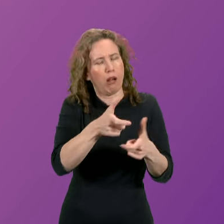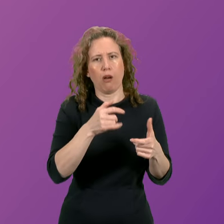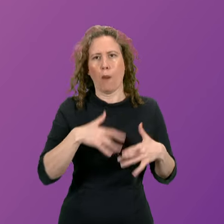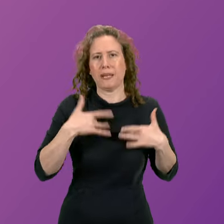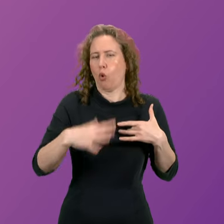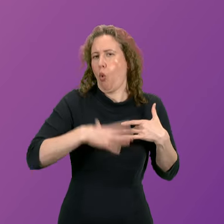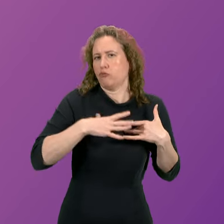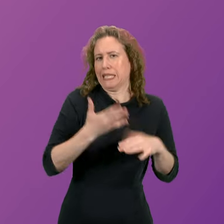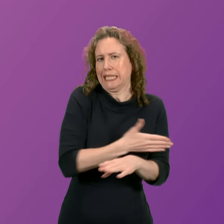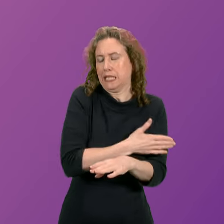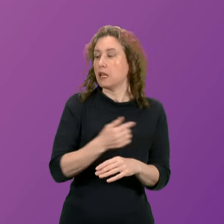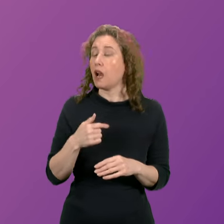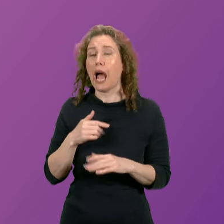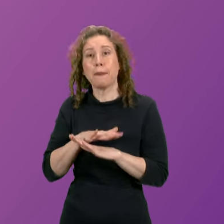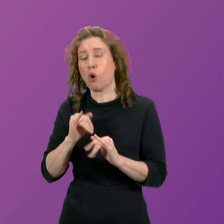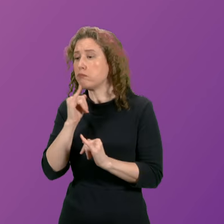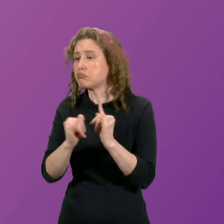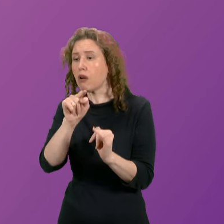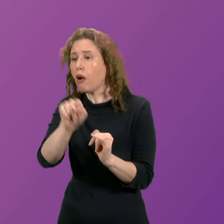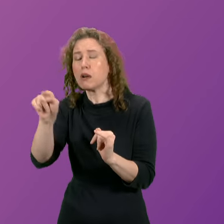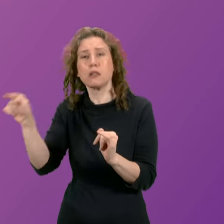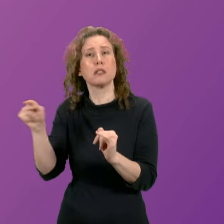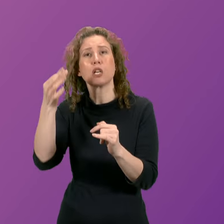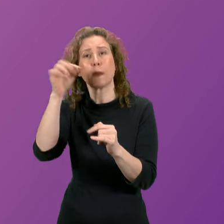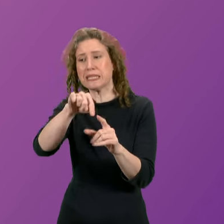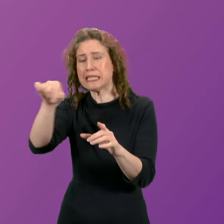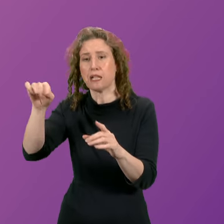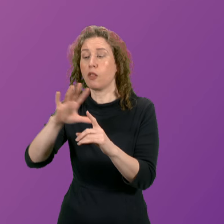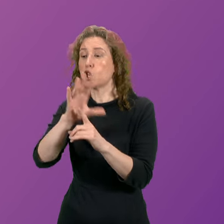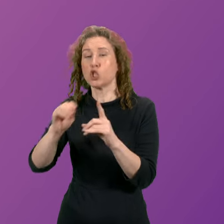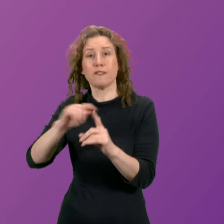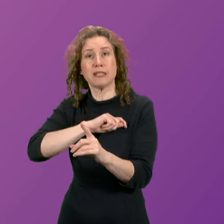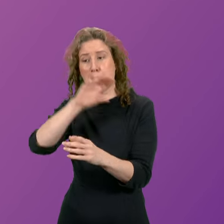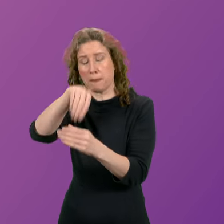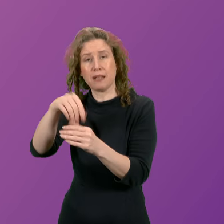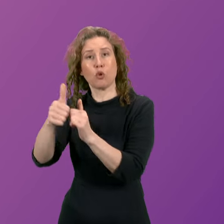I have no issue with the participation of the Conservative member on the corporate body,